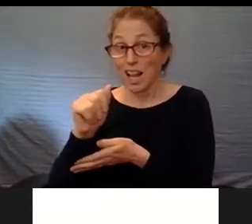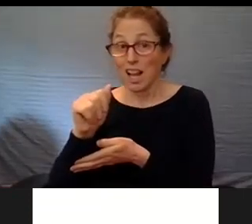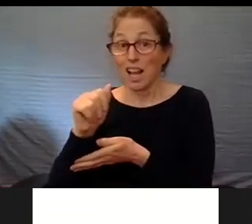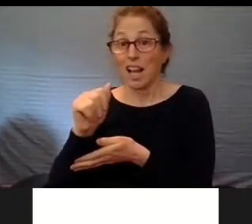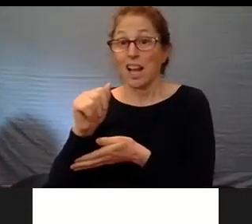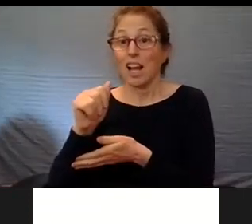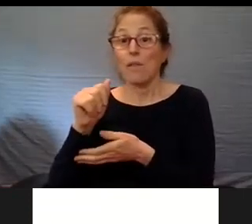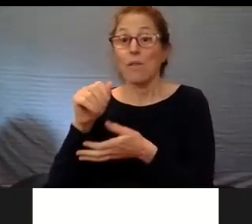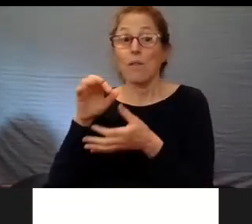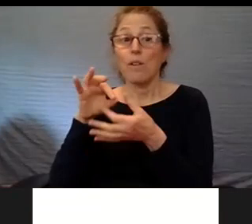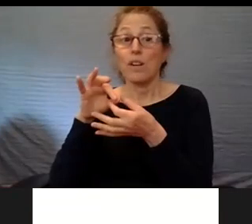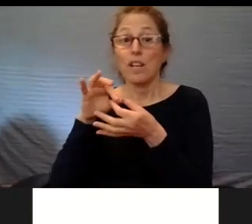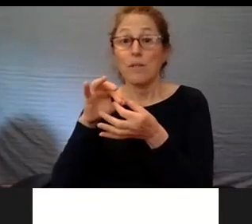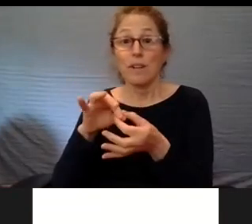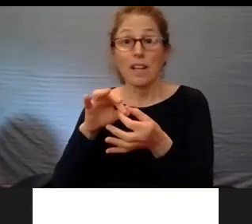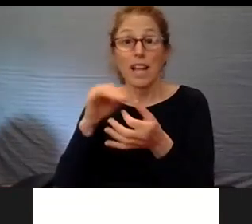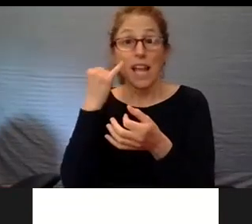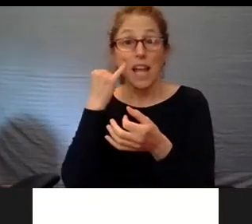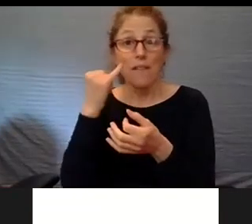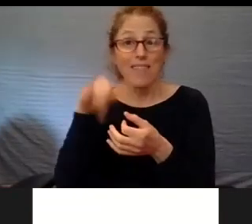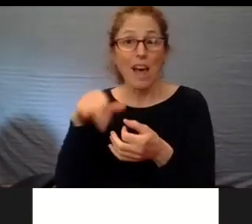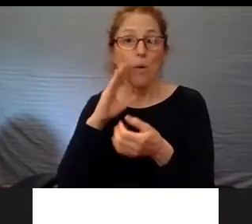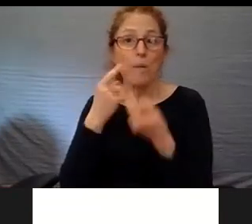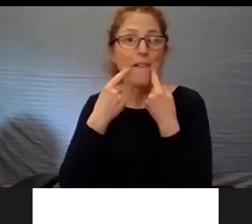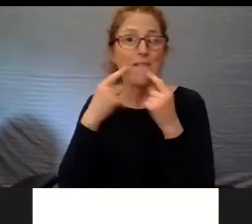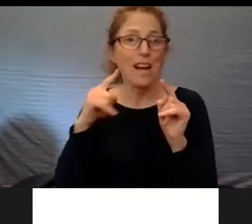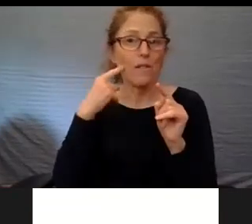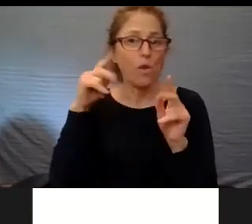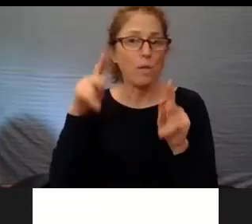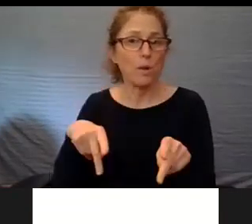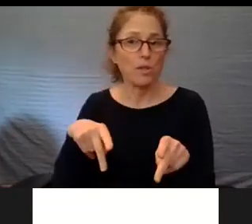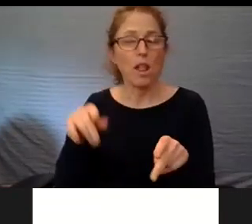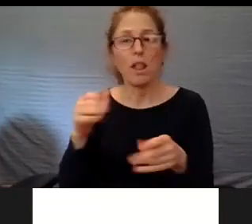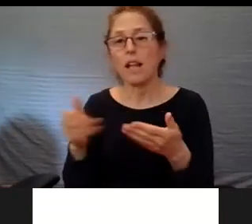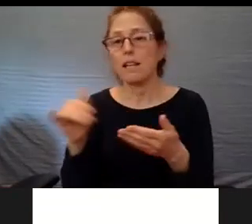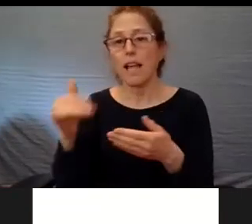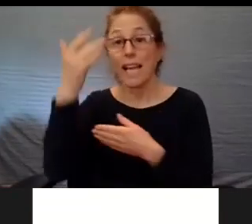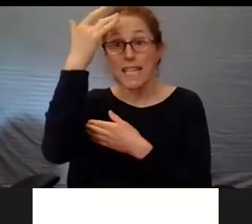whether or not treatment would be effective for the person, so things like intellectual disability